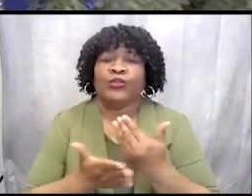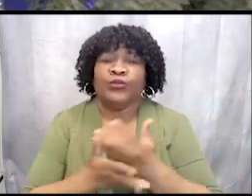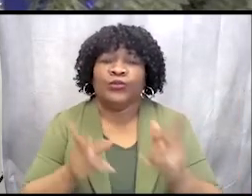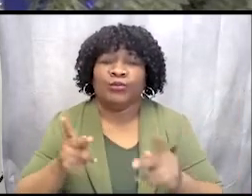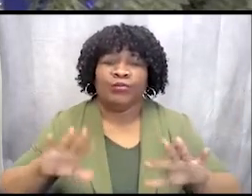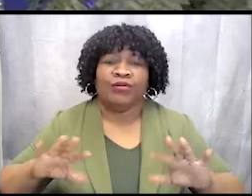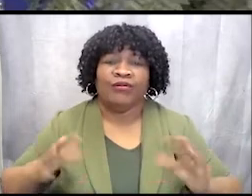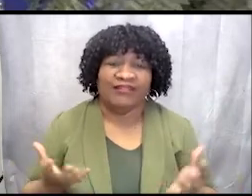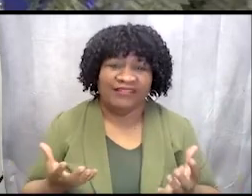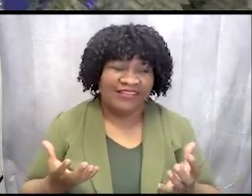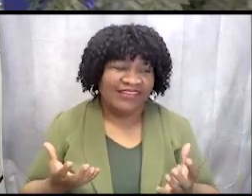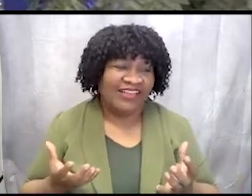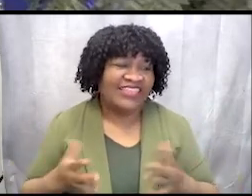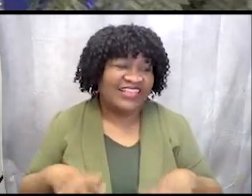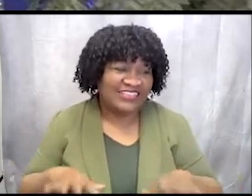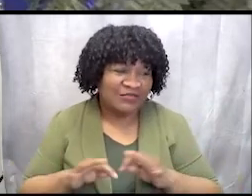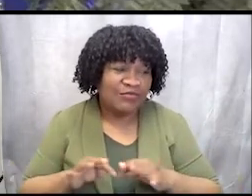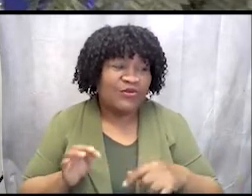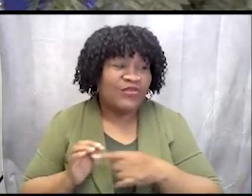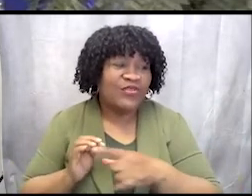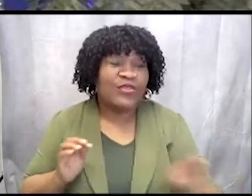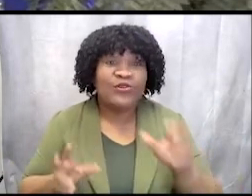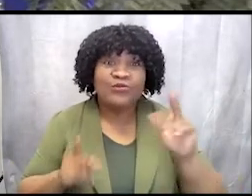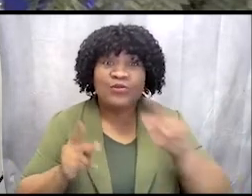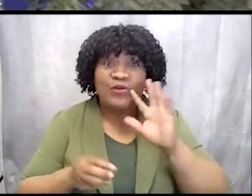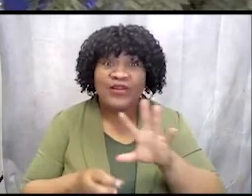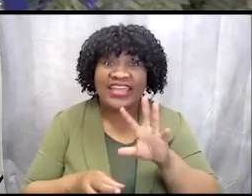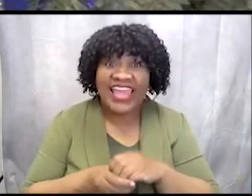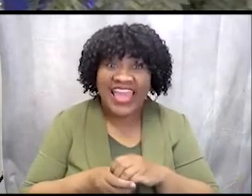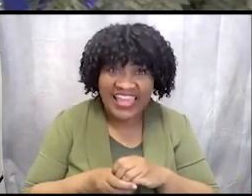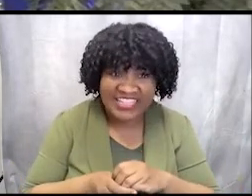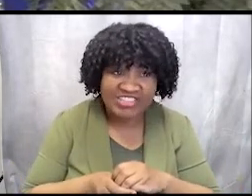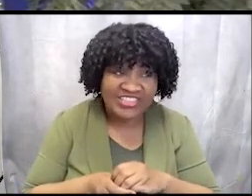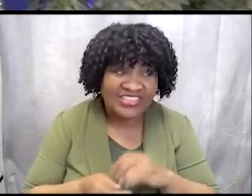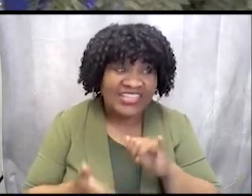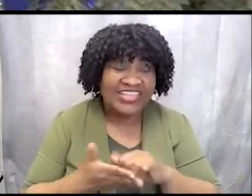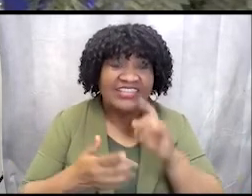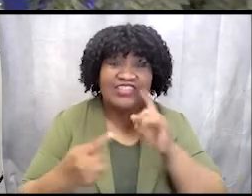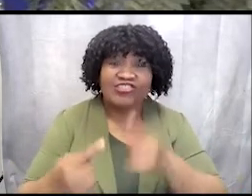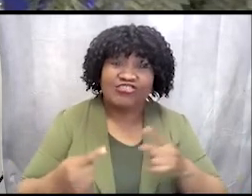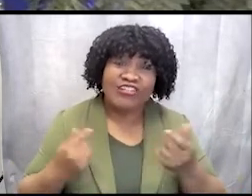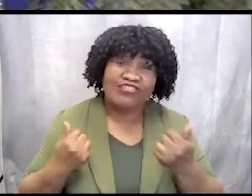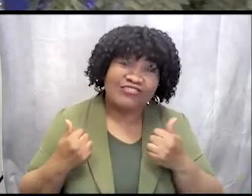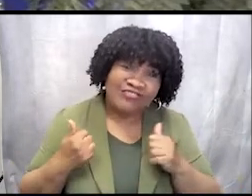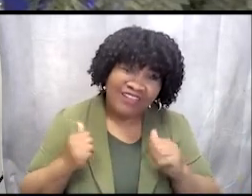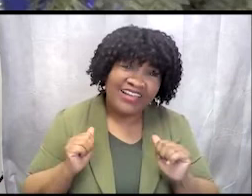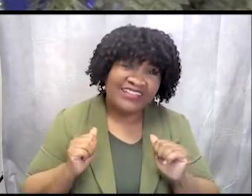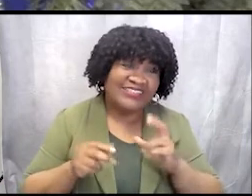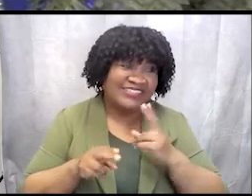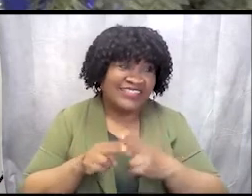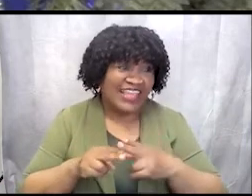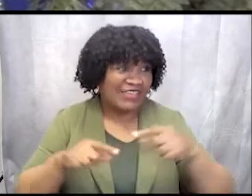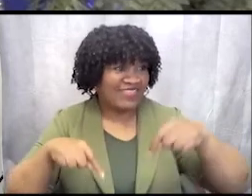That's why I salute those who are even engaged in the struggle of trying to name a place like this